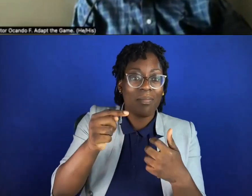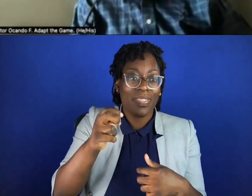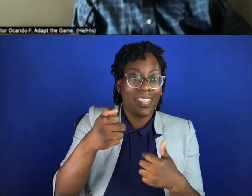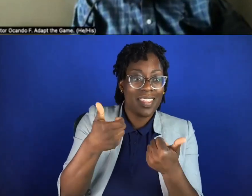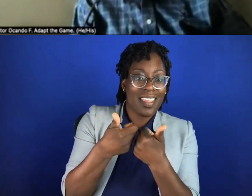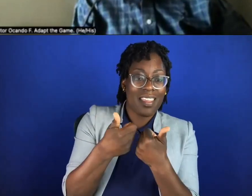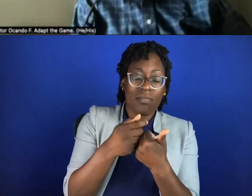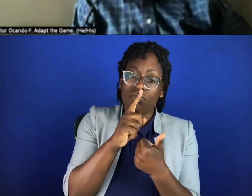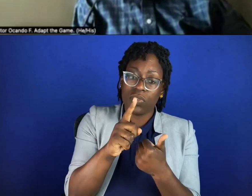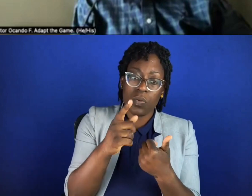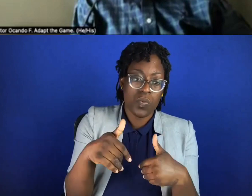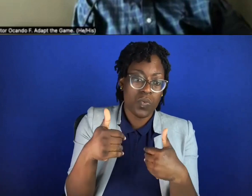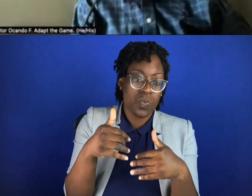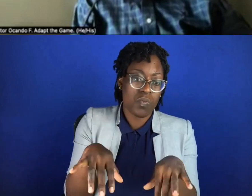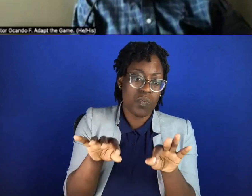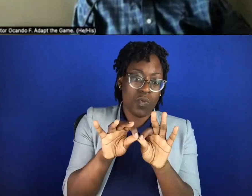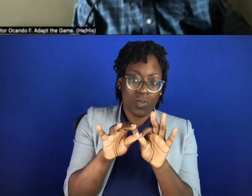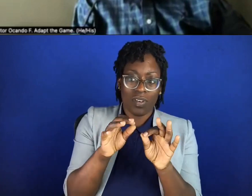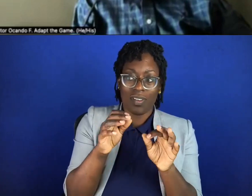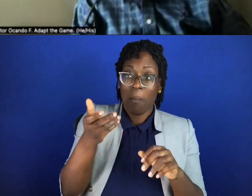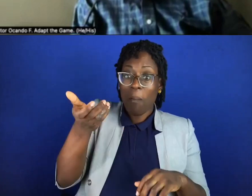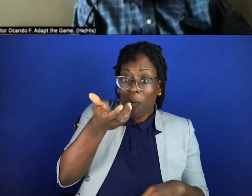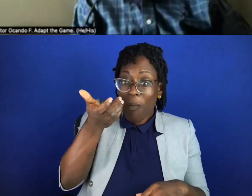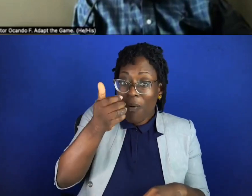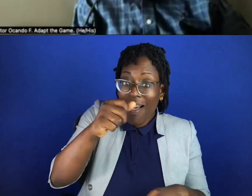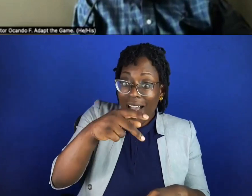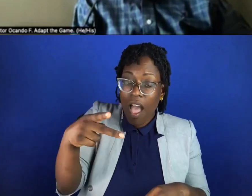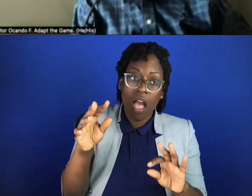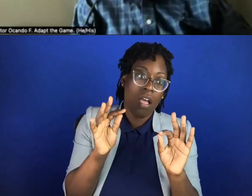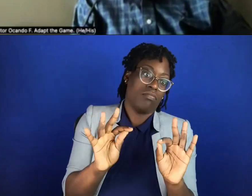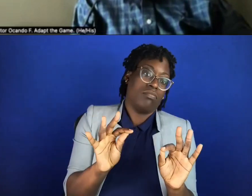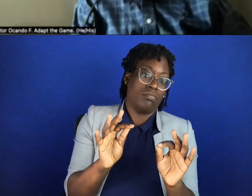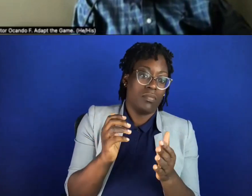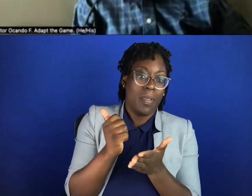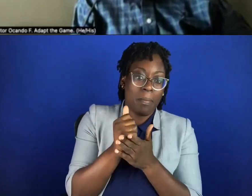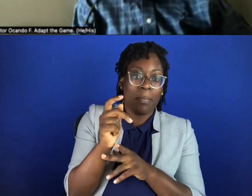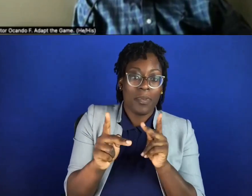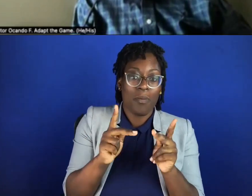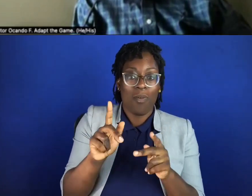easy access spot because it’s mobile. It’s just another app that we can use to make our